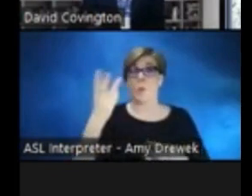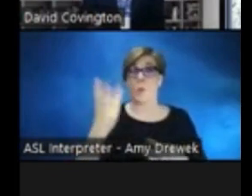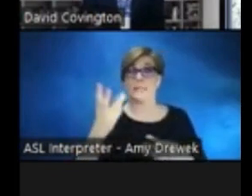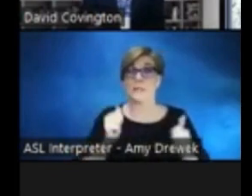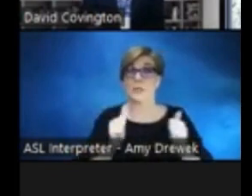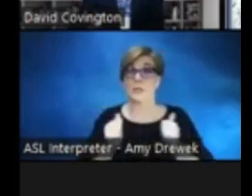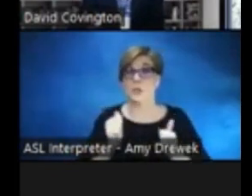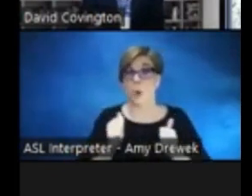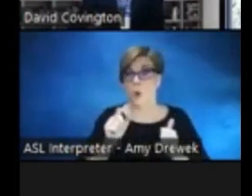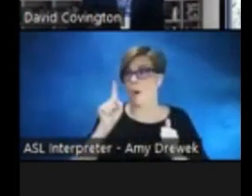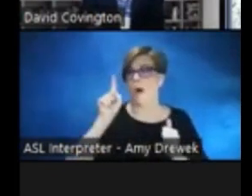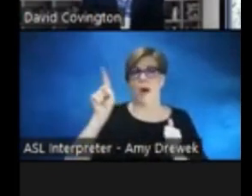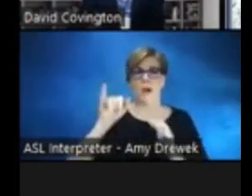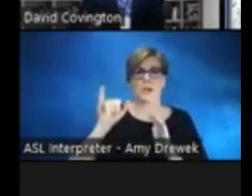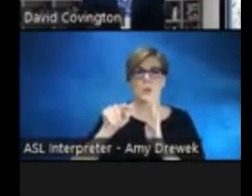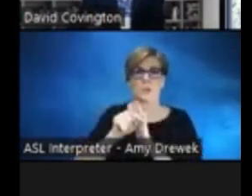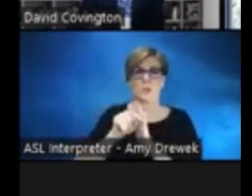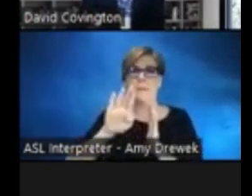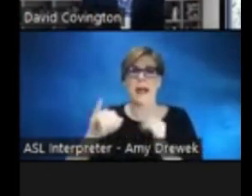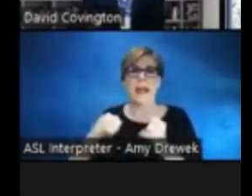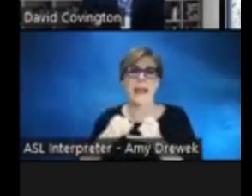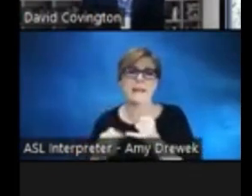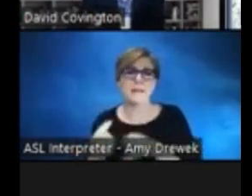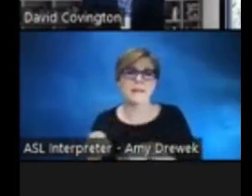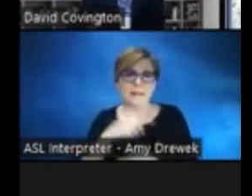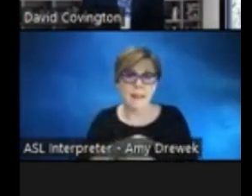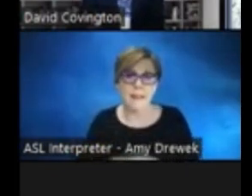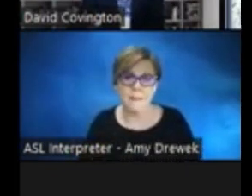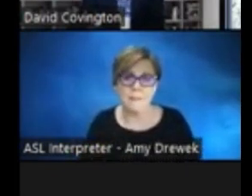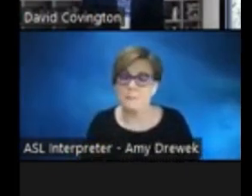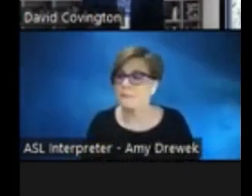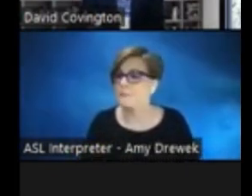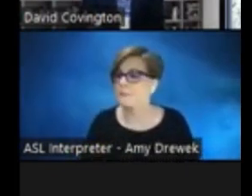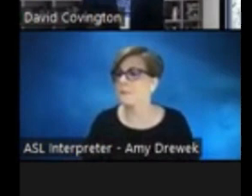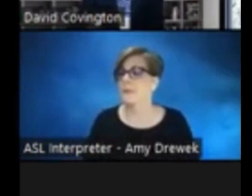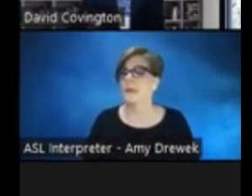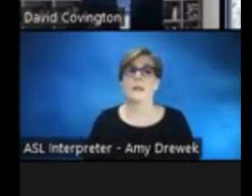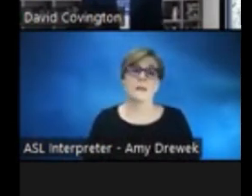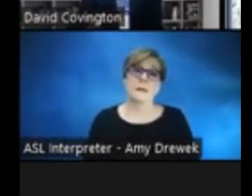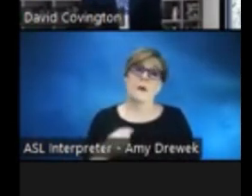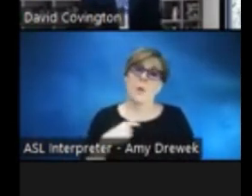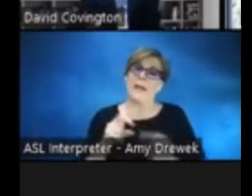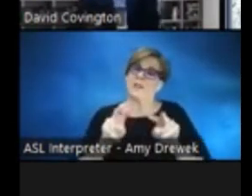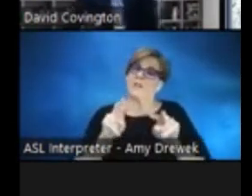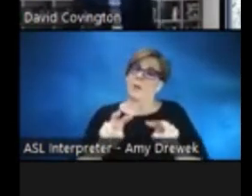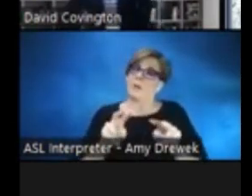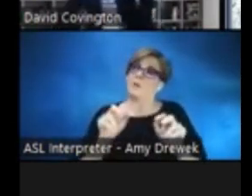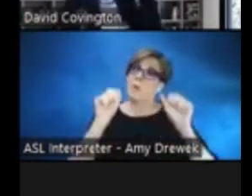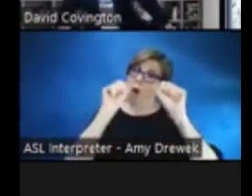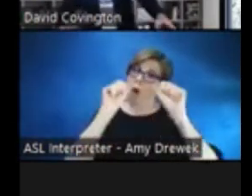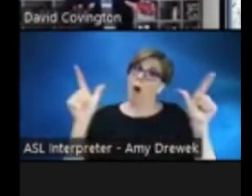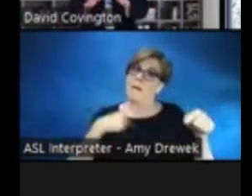LOOK FORWARD TO HAVING ALL OF US BACK IN THE GROUP AS QUICKLY AS WE CAN.